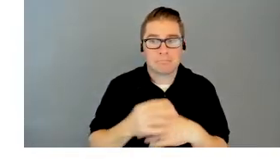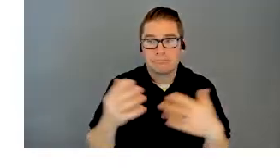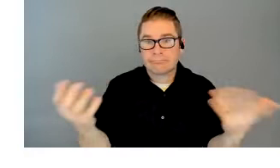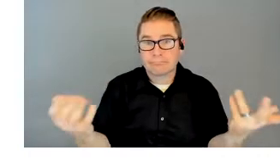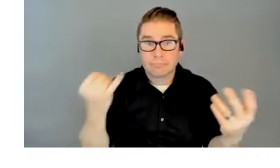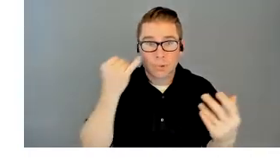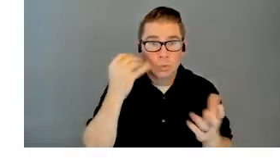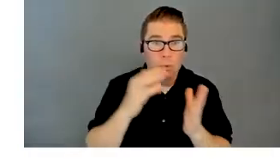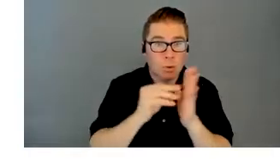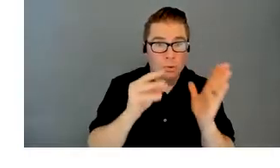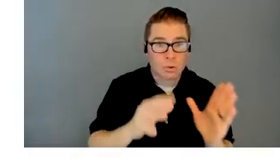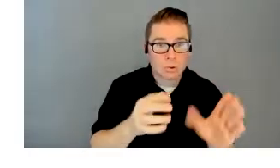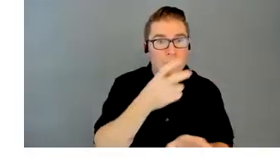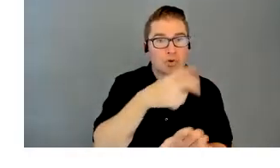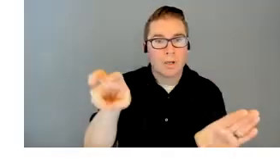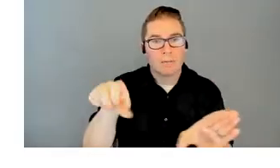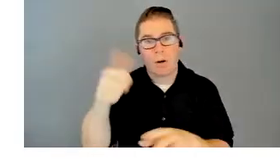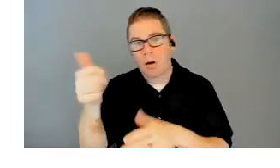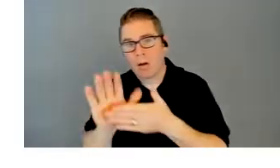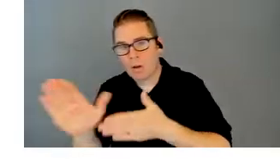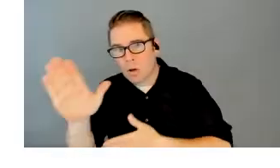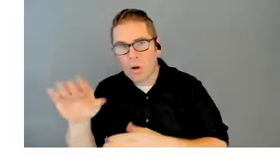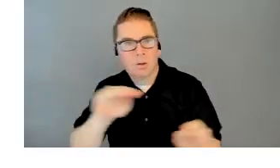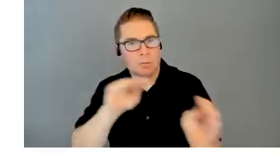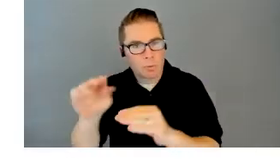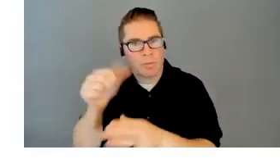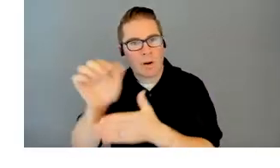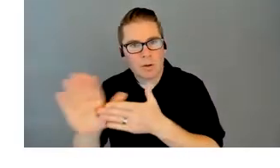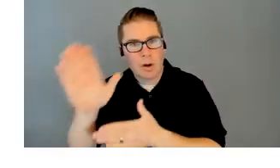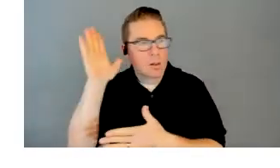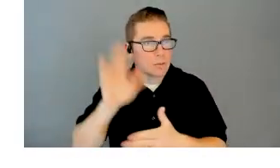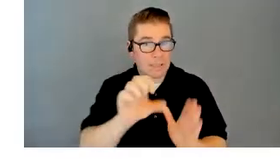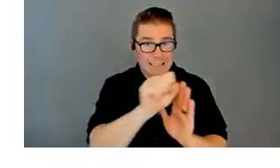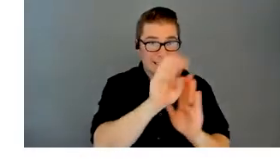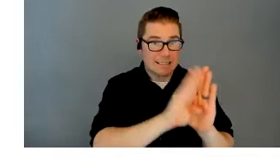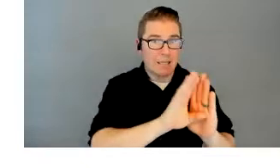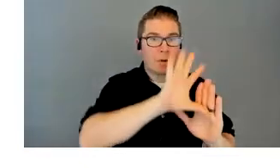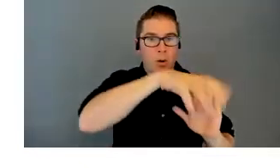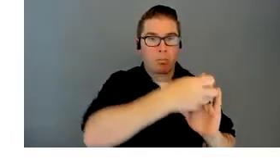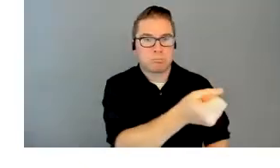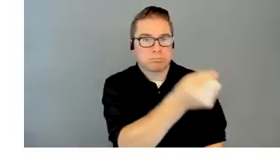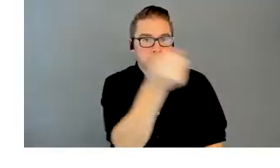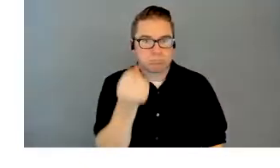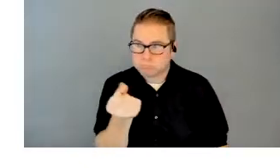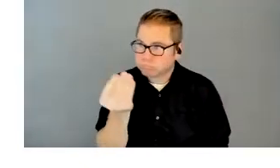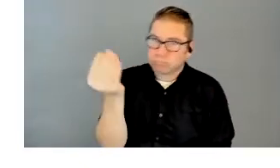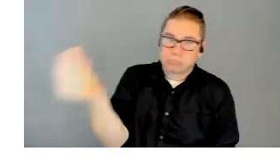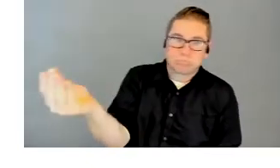they'll take that syllabus with them for a course waiver. Or the counselors are using the syllabi for certain things.